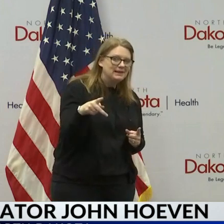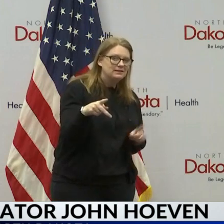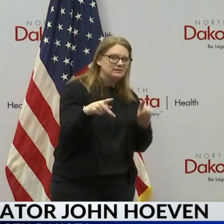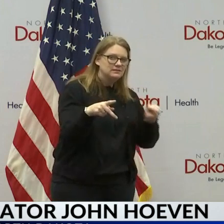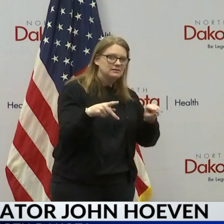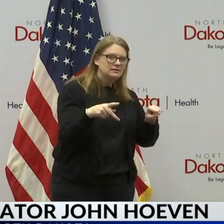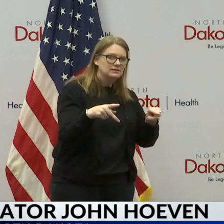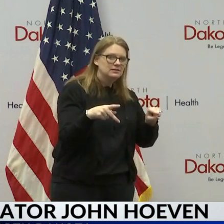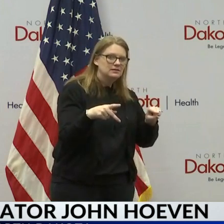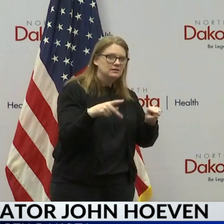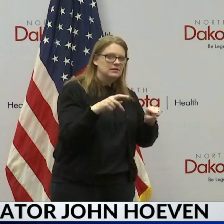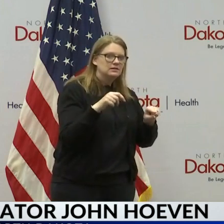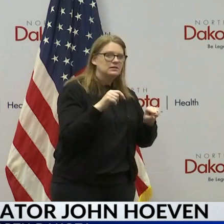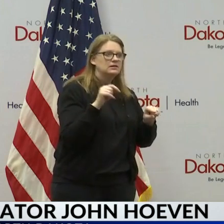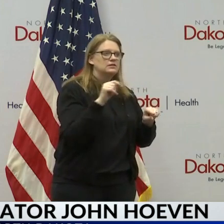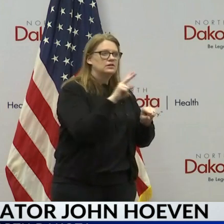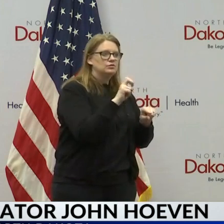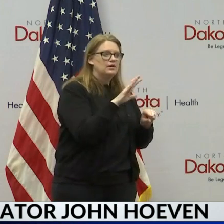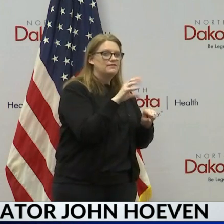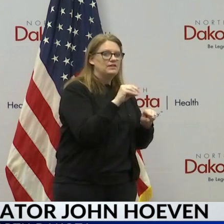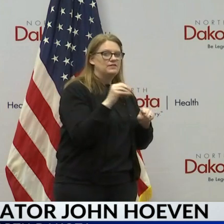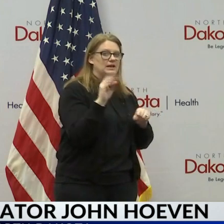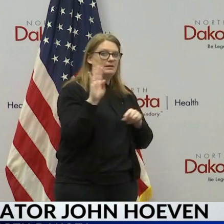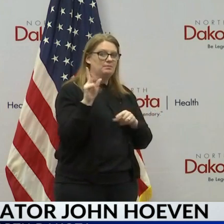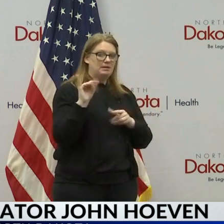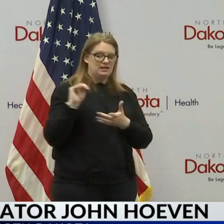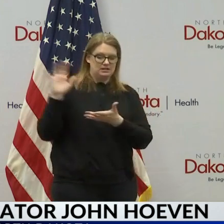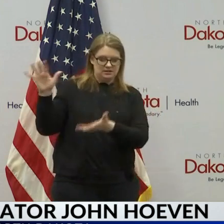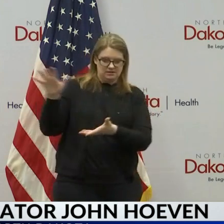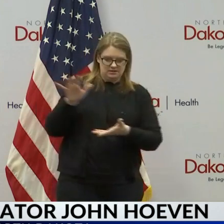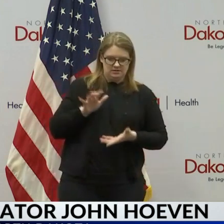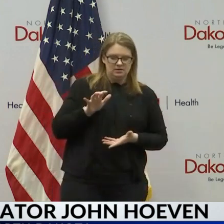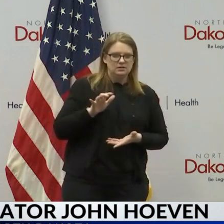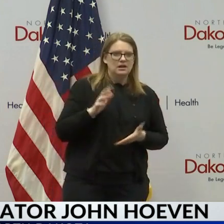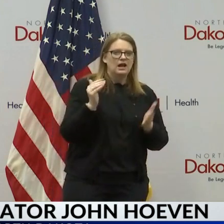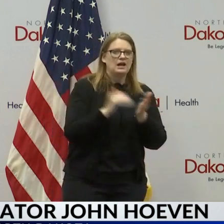THAT'S ANOTHER 310 BILLION FOR